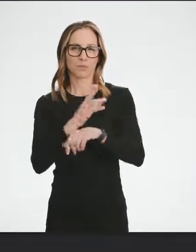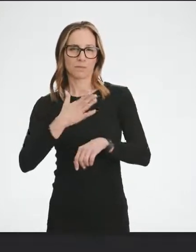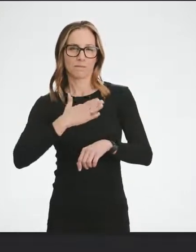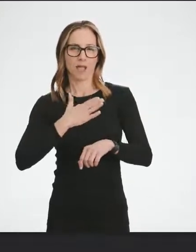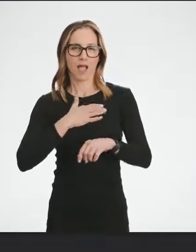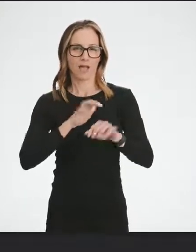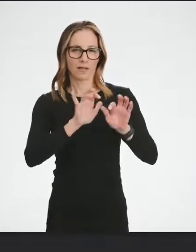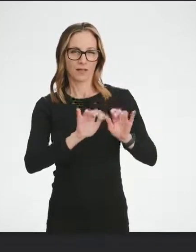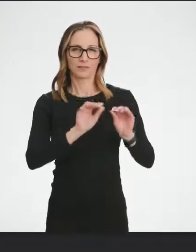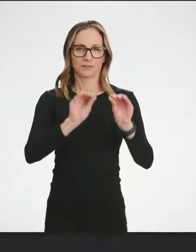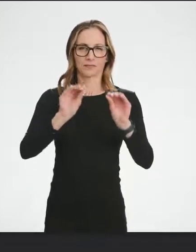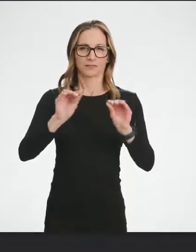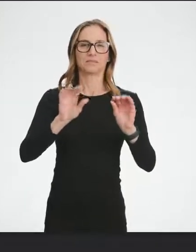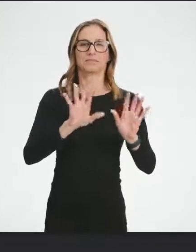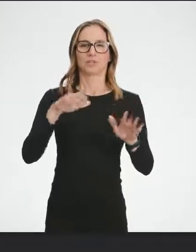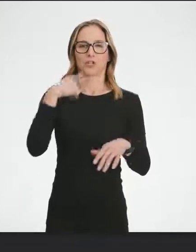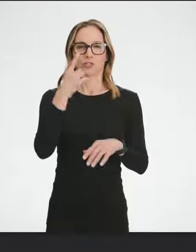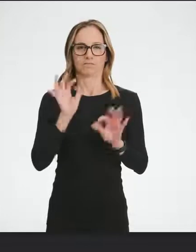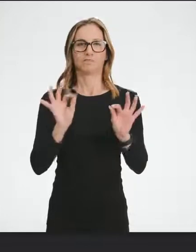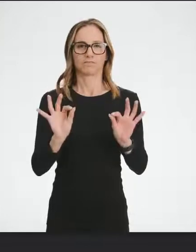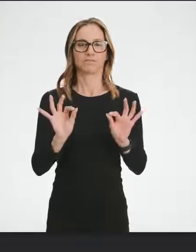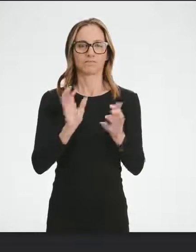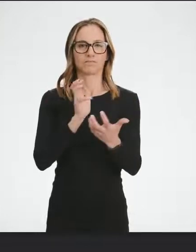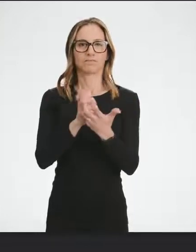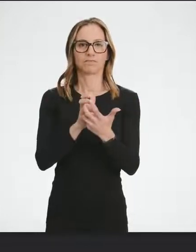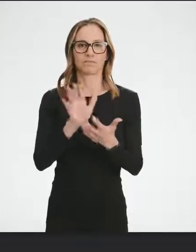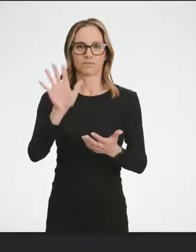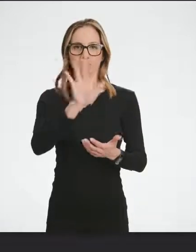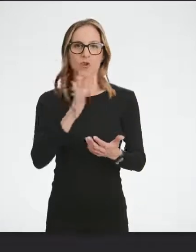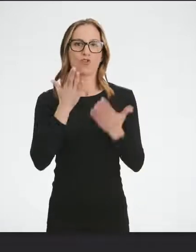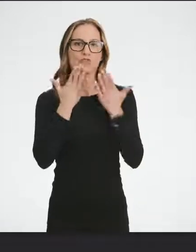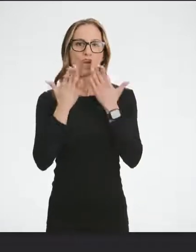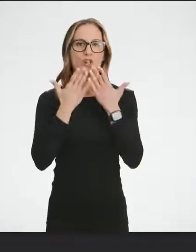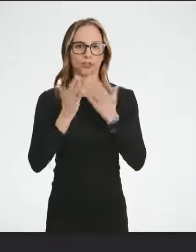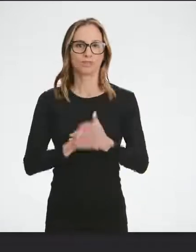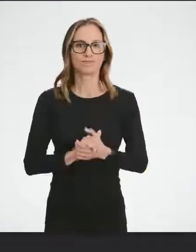That will make my chart fit in better with the app's color scheme. Really nice.